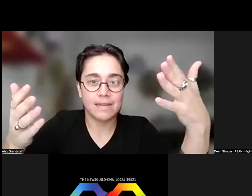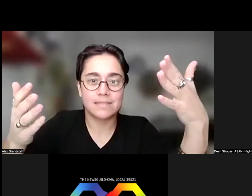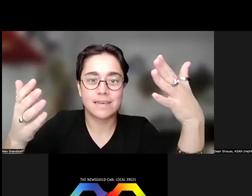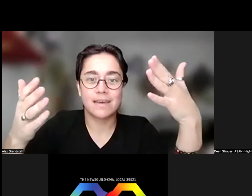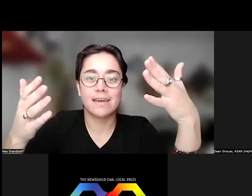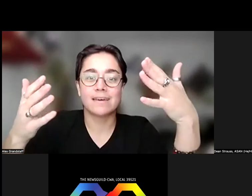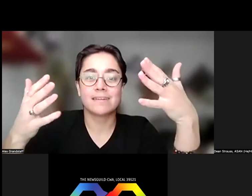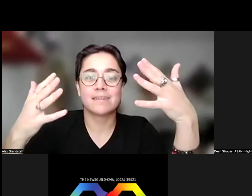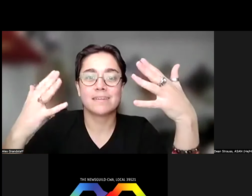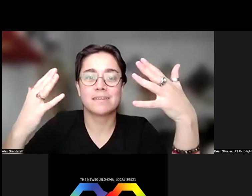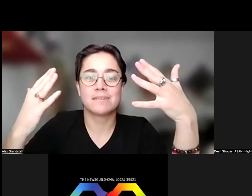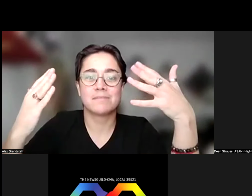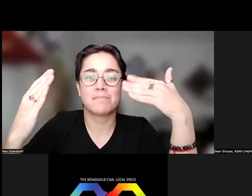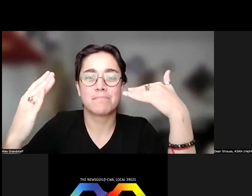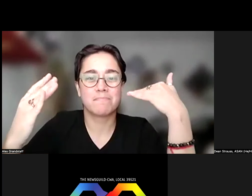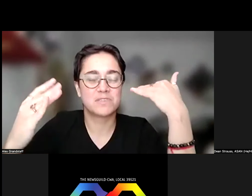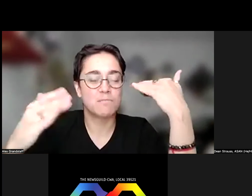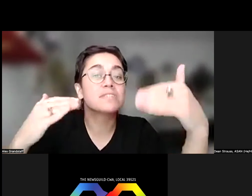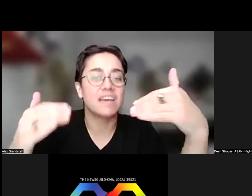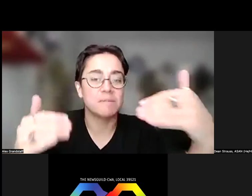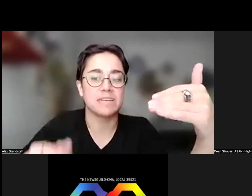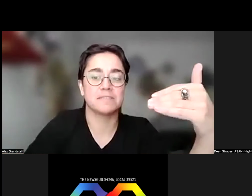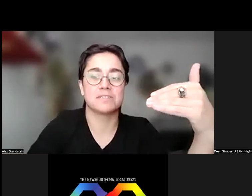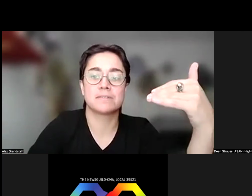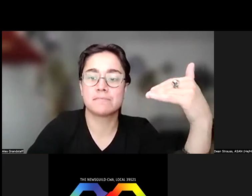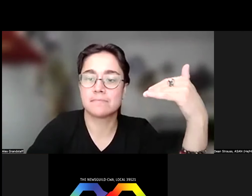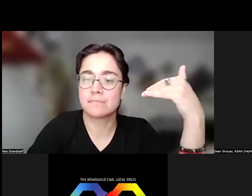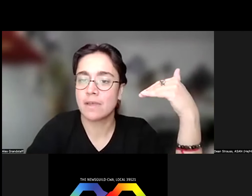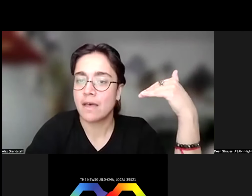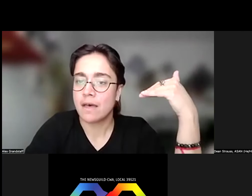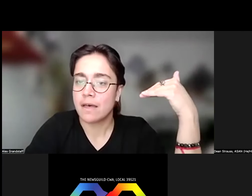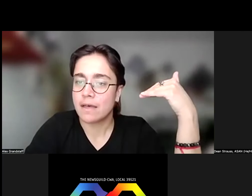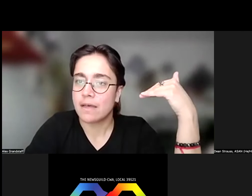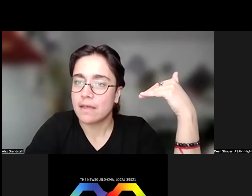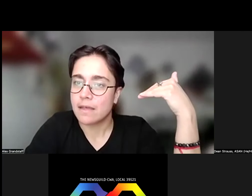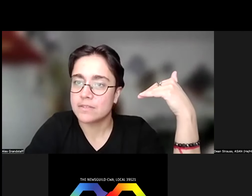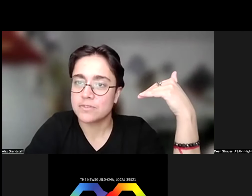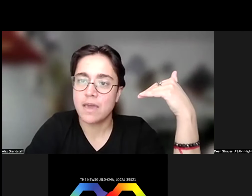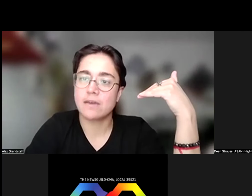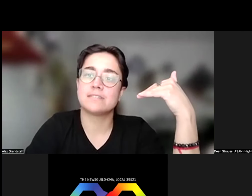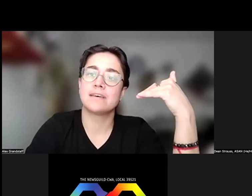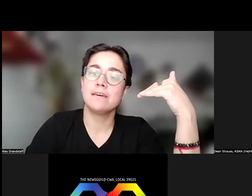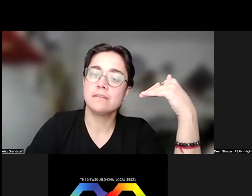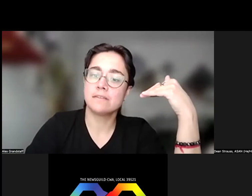that offers - it is not a magic answer. It is a small step answer.